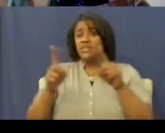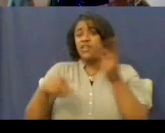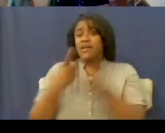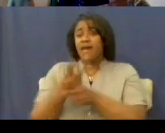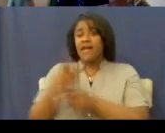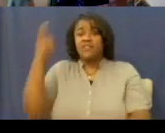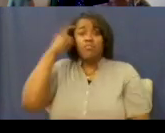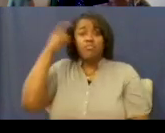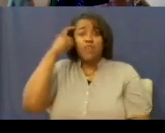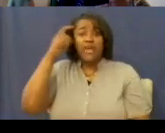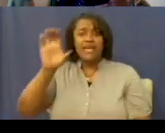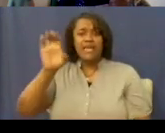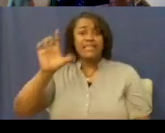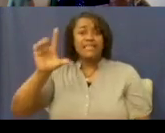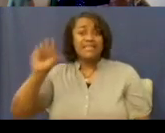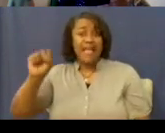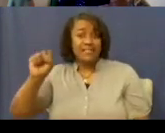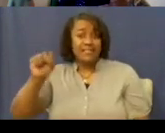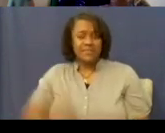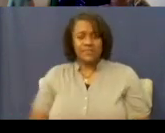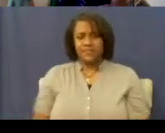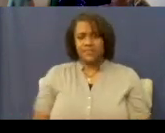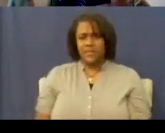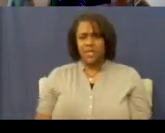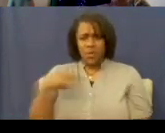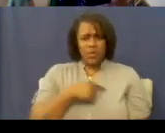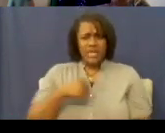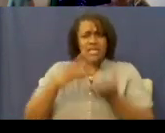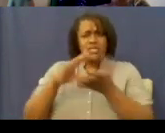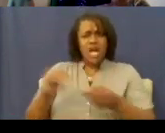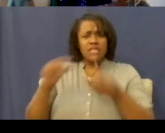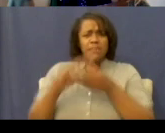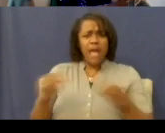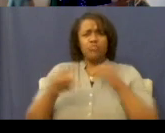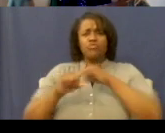We already talked about the neurons; they're nerve cells.